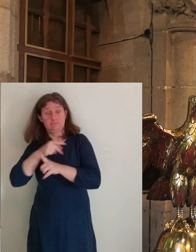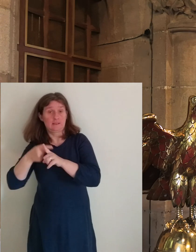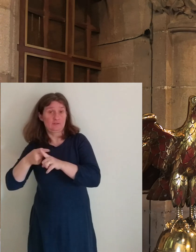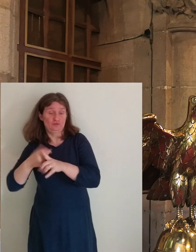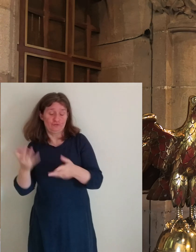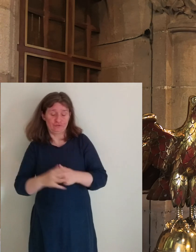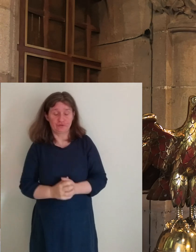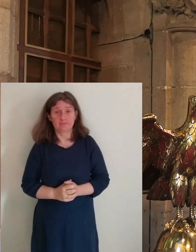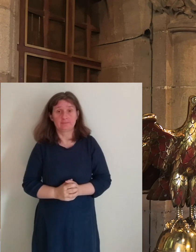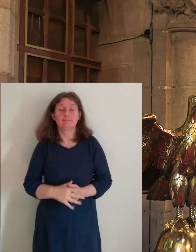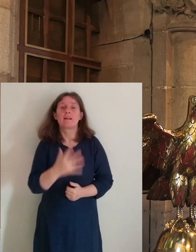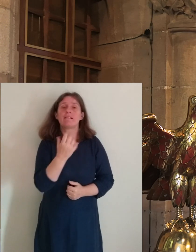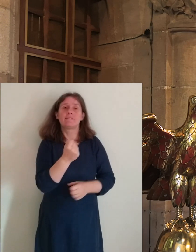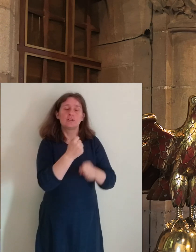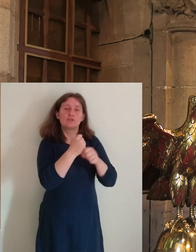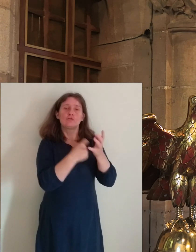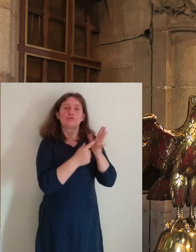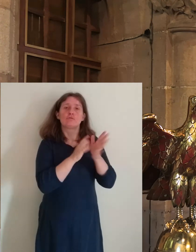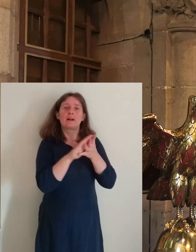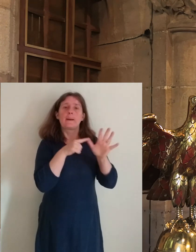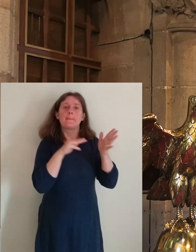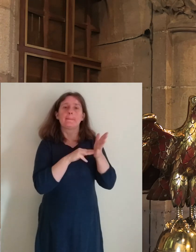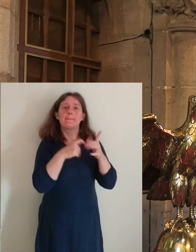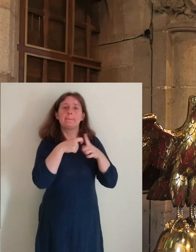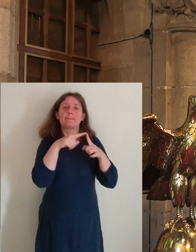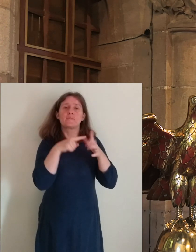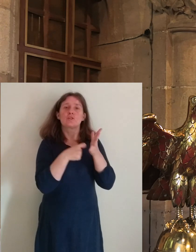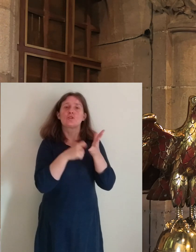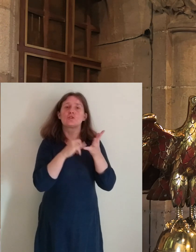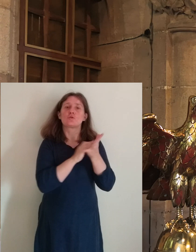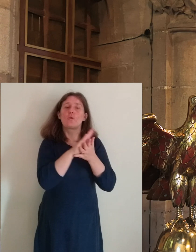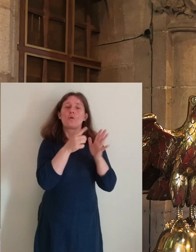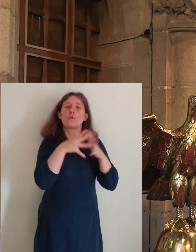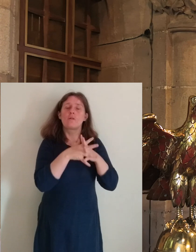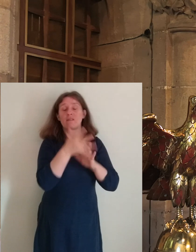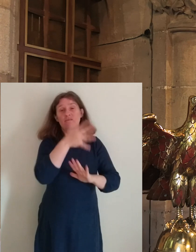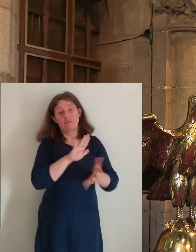guest contributions from Graham Kershaw from Christ Church Pellon in Halifax and who is